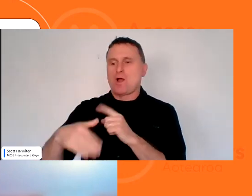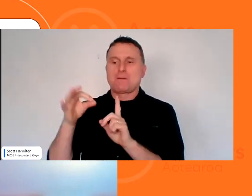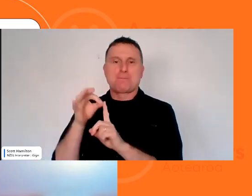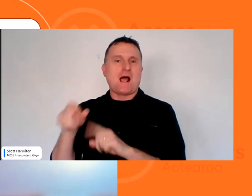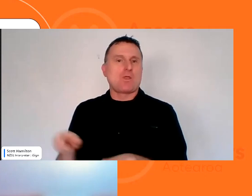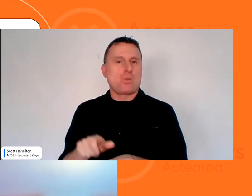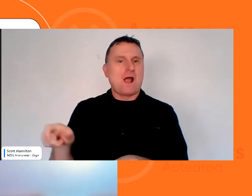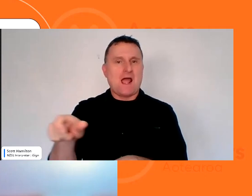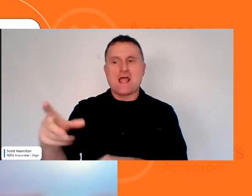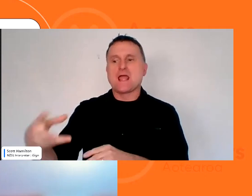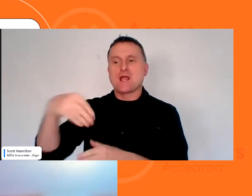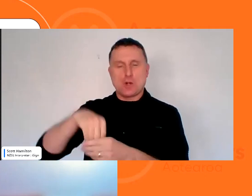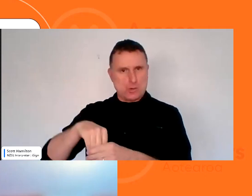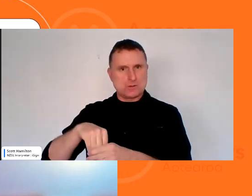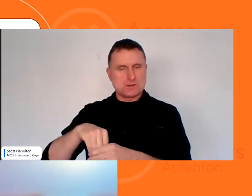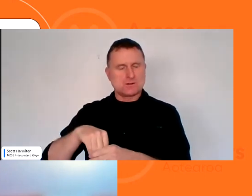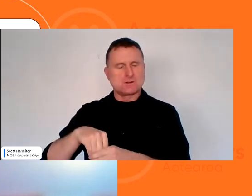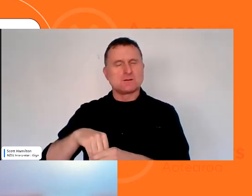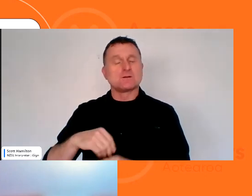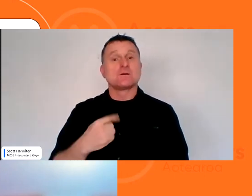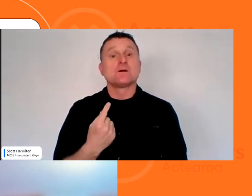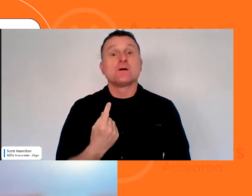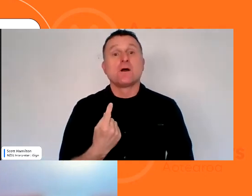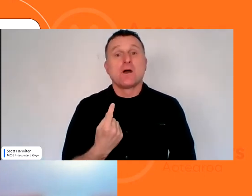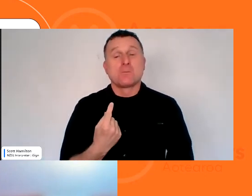And a bigger part for me, and it really became aware to me own and